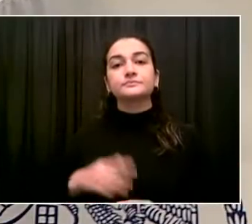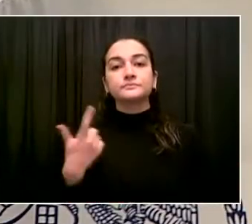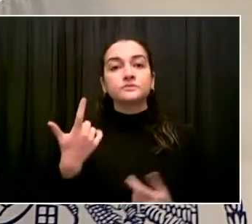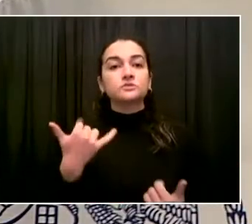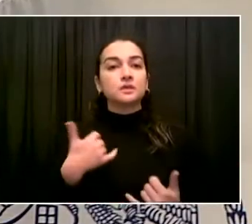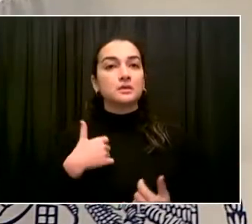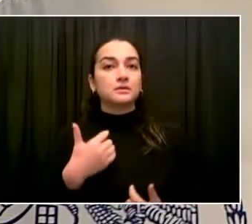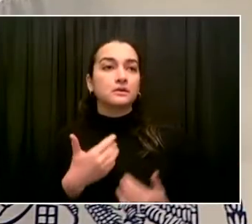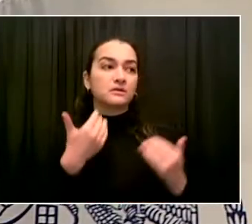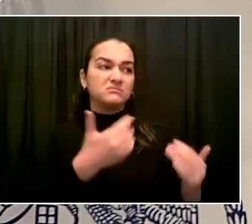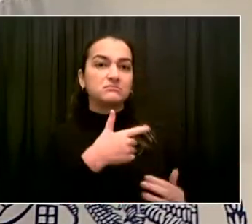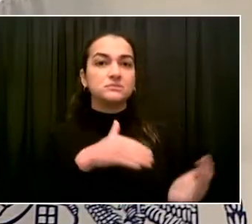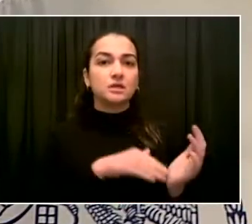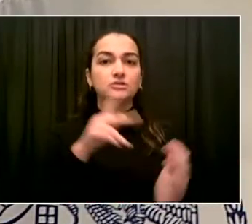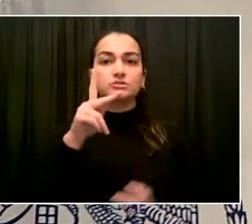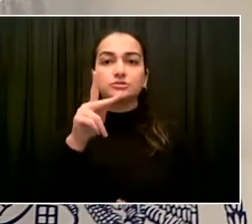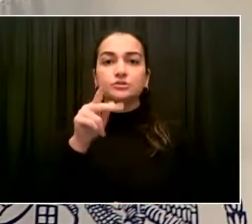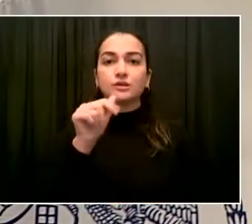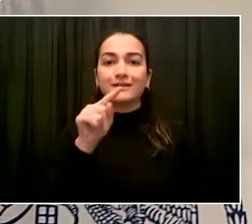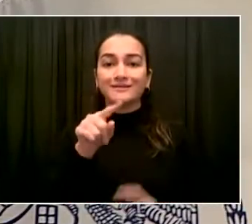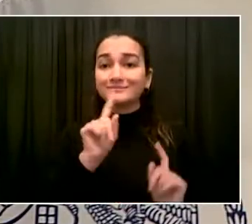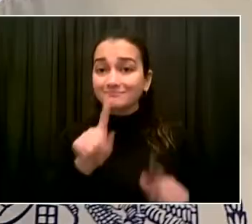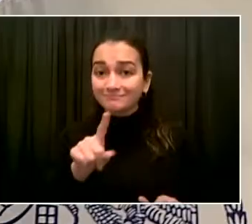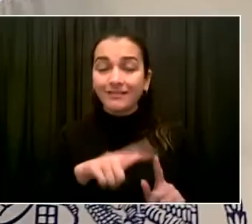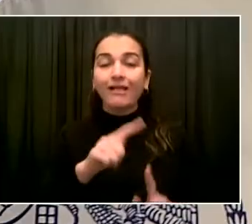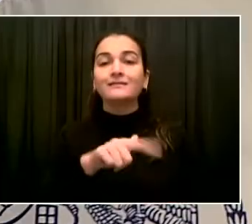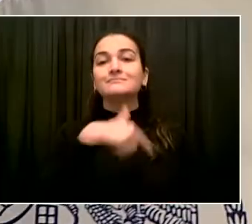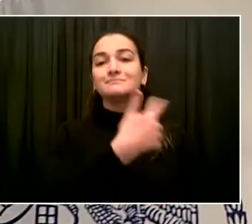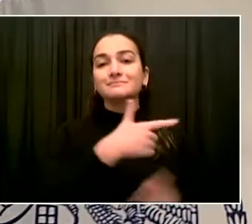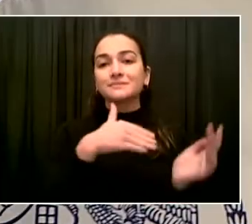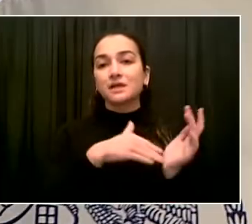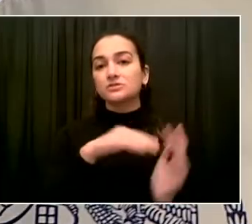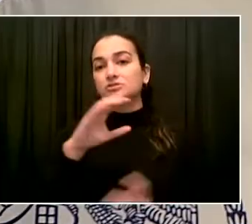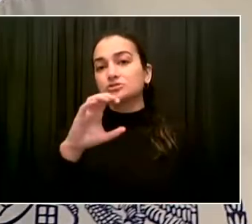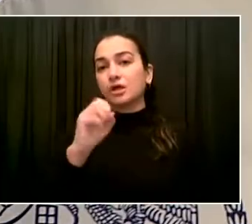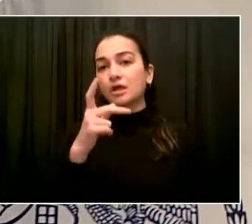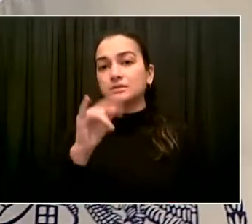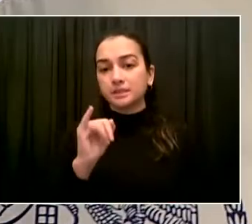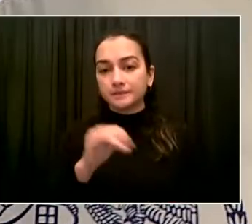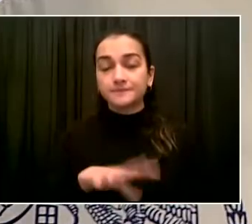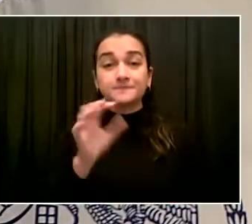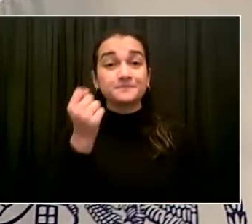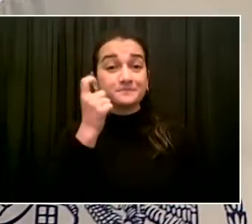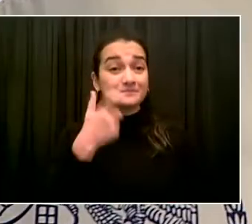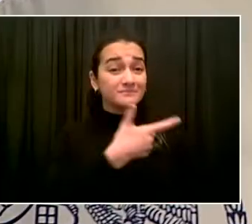ONCE. TO GIVE YOU THE MEDICAL THINKING WE WILL FRSIT TALK WITH DR. KATZ AND THEN